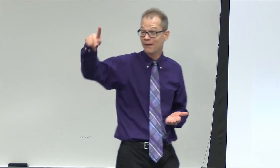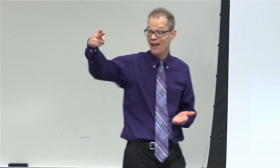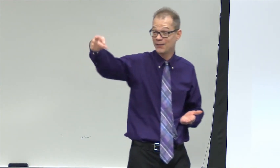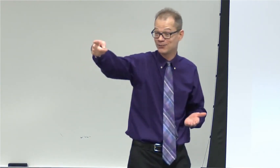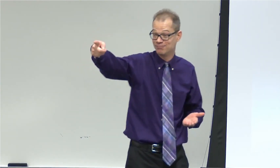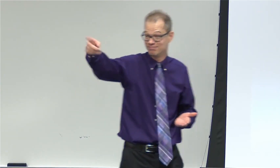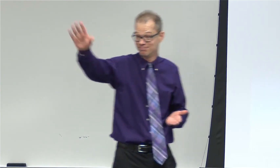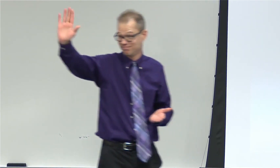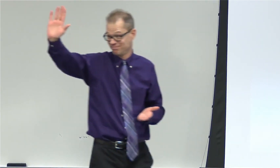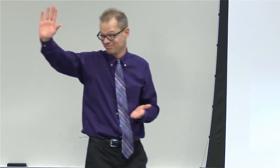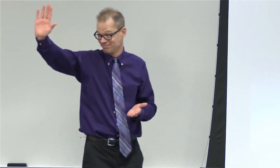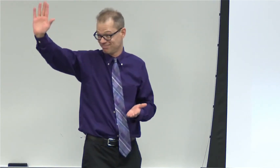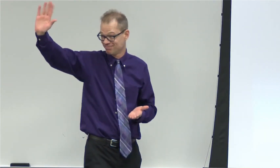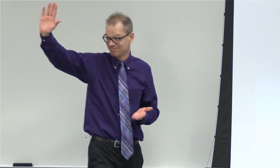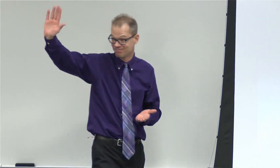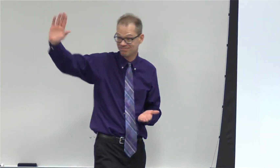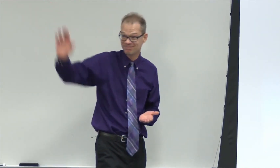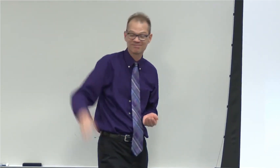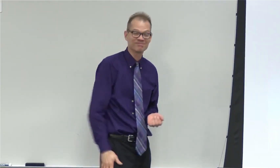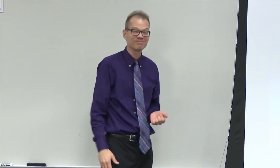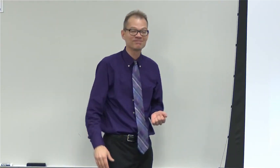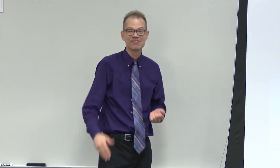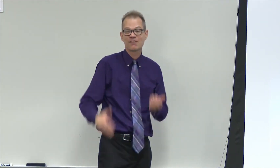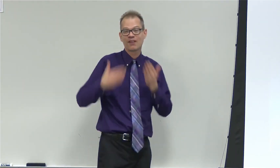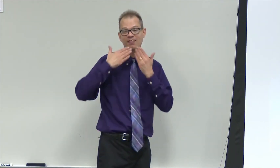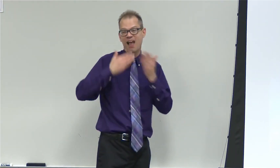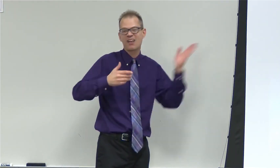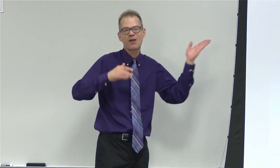Peter Hauser back here.